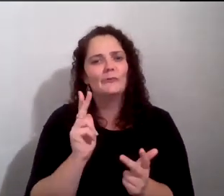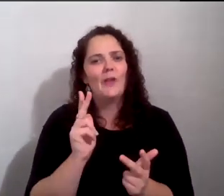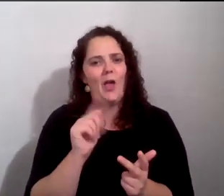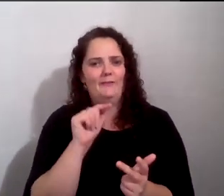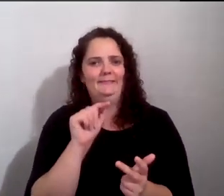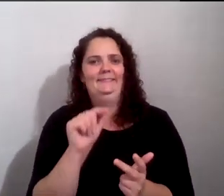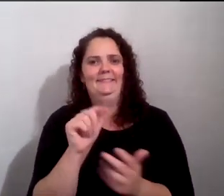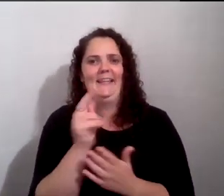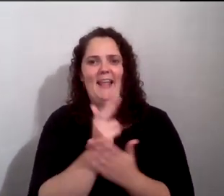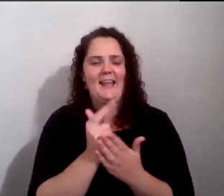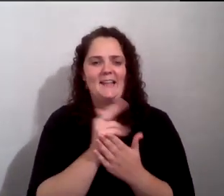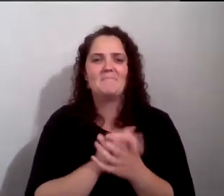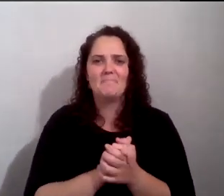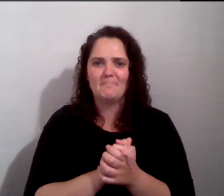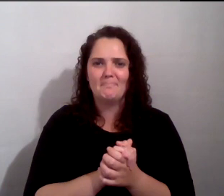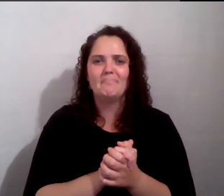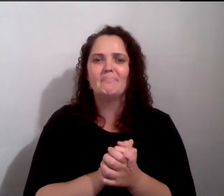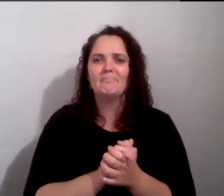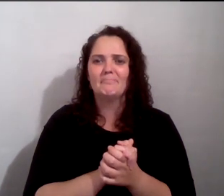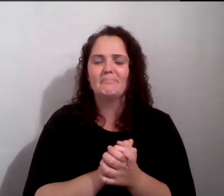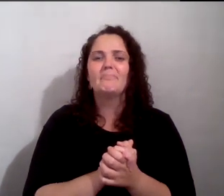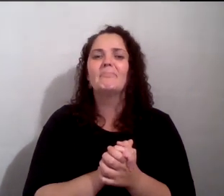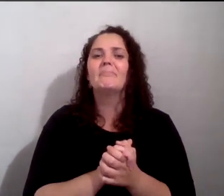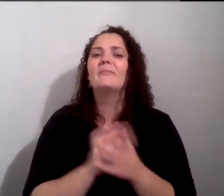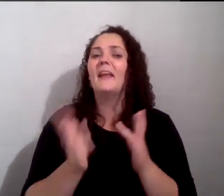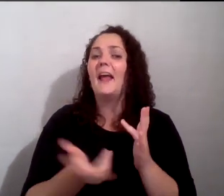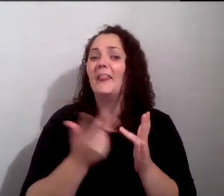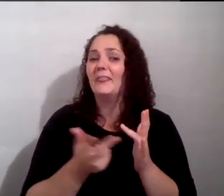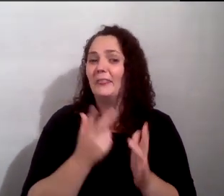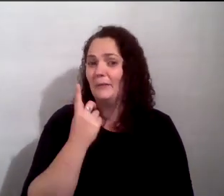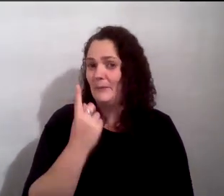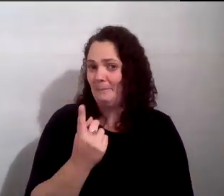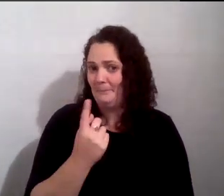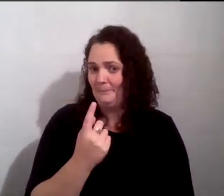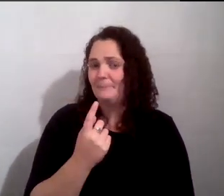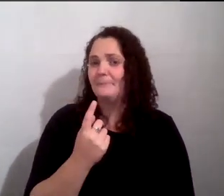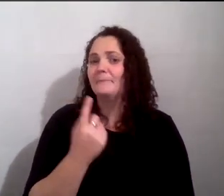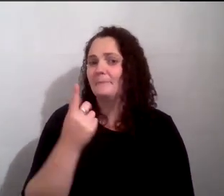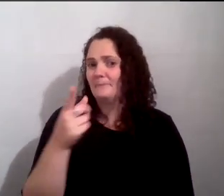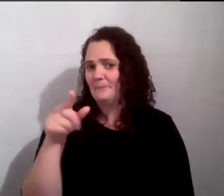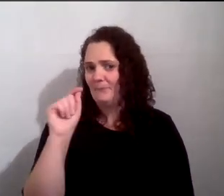is really demonstrated within this work. I have another